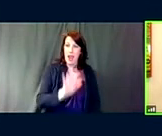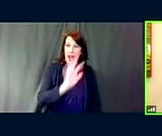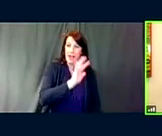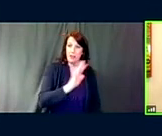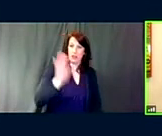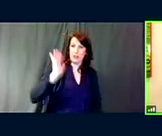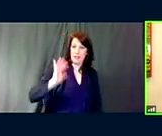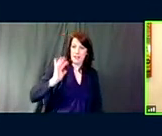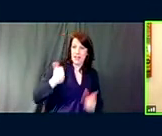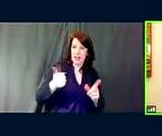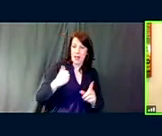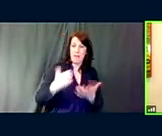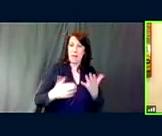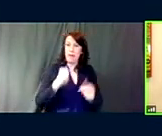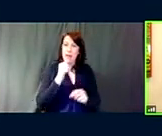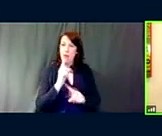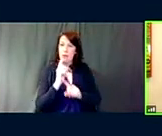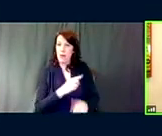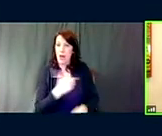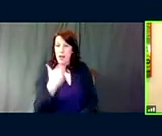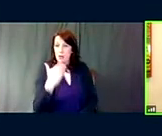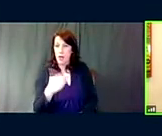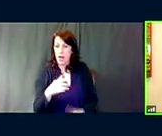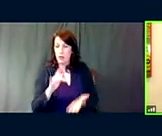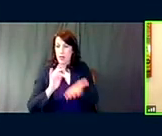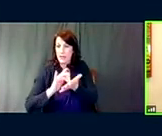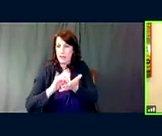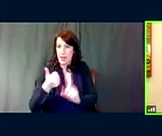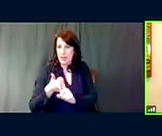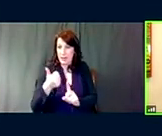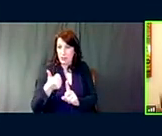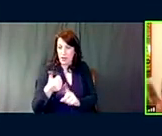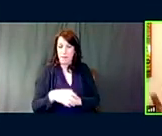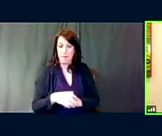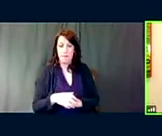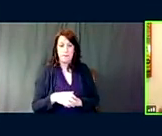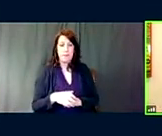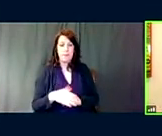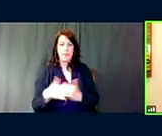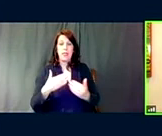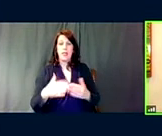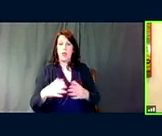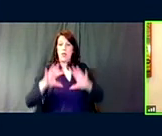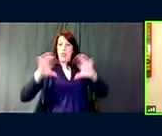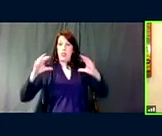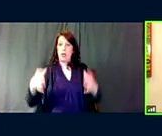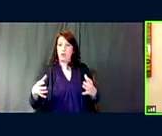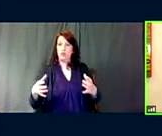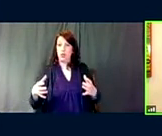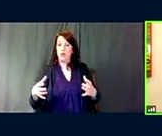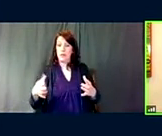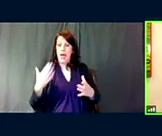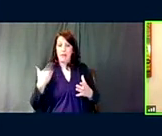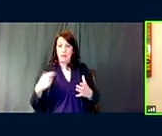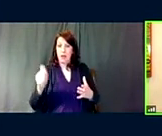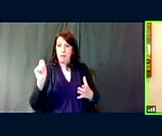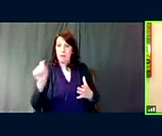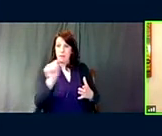AFRICAN DESCENT OR ASIAN DESCENT MAY NOT RESPOND WELL TO THIS PARTICULAR DRUG BUT EVEN WITHIN THOSE GROUPS THERE ARE GROUPS OF